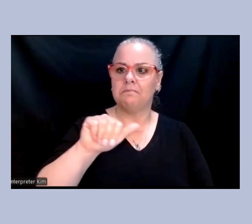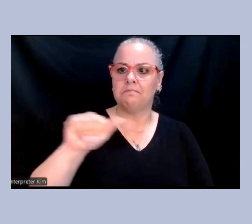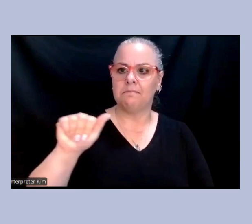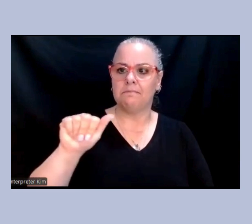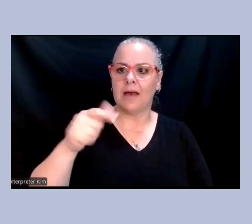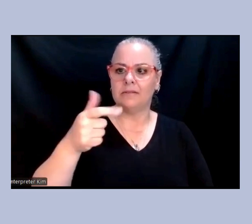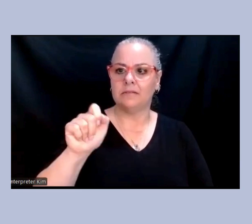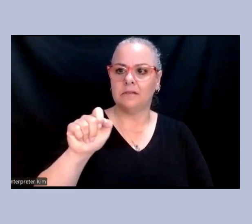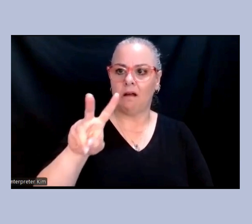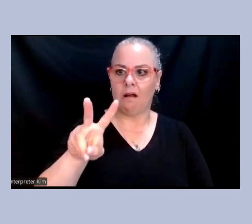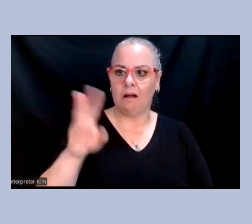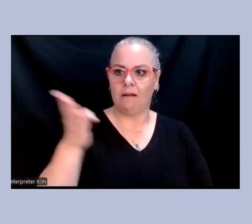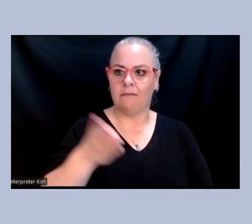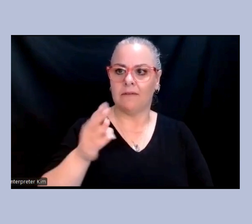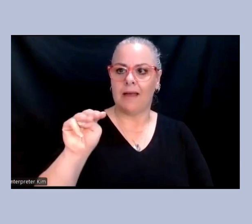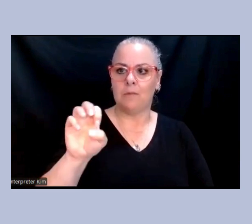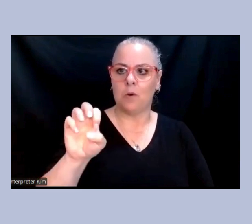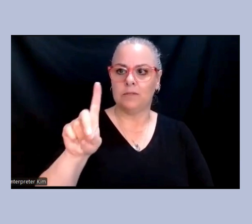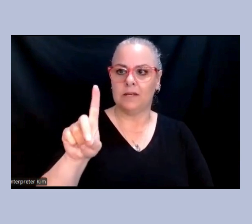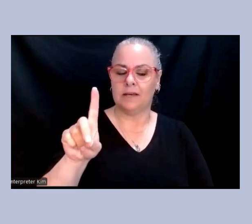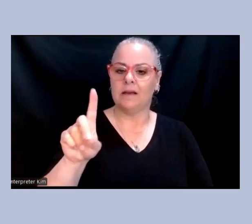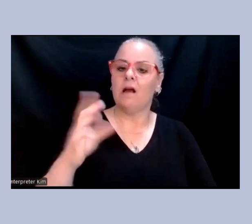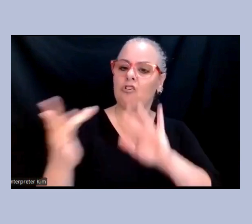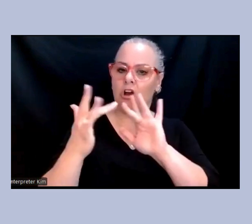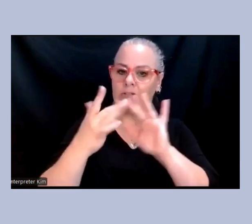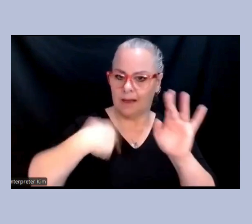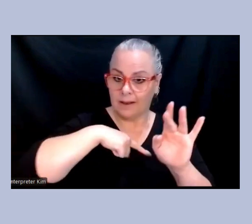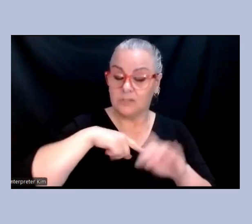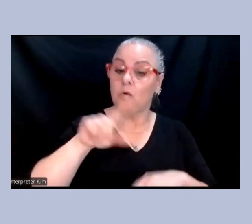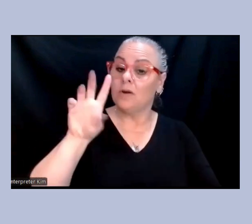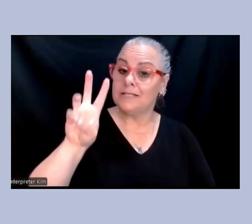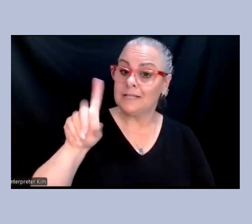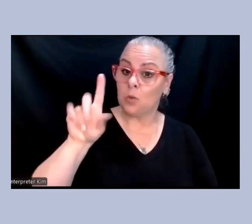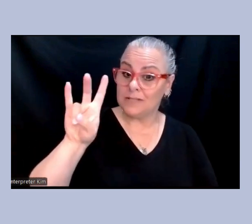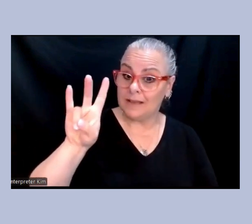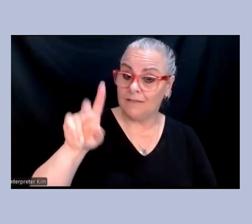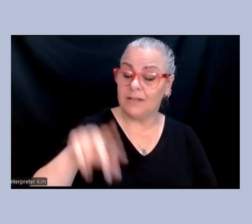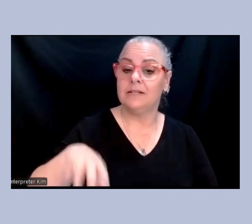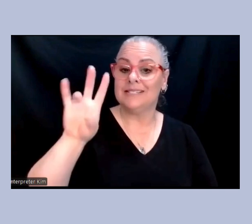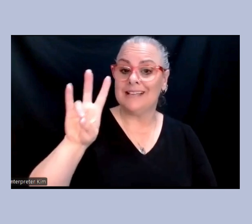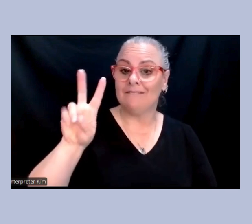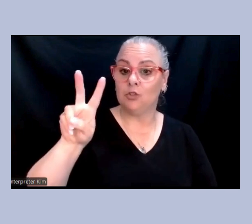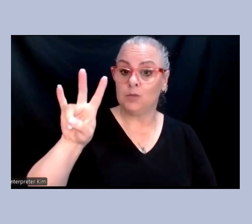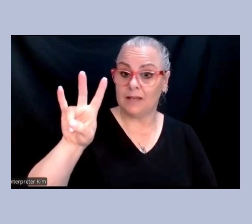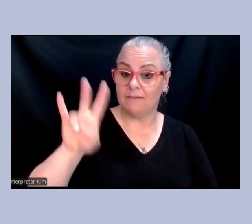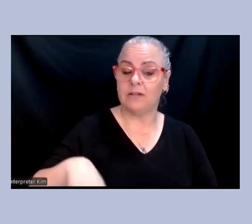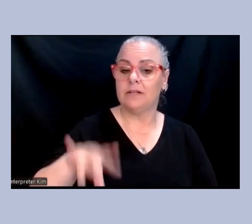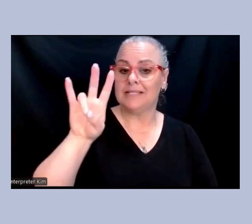or call (617) 727-7440.